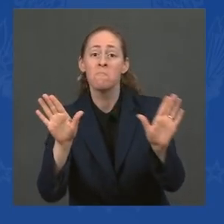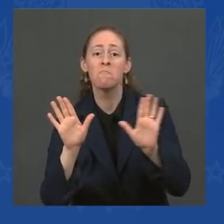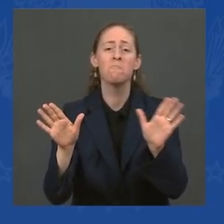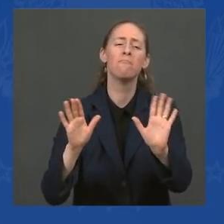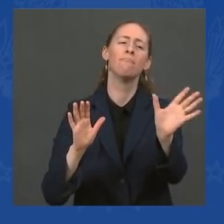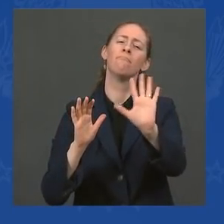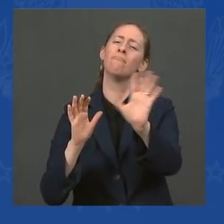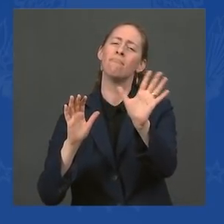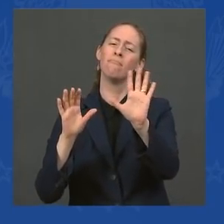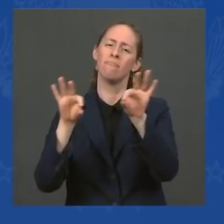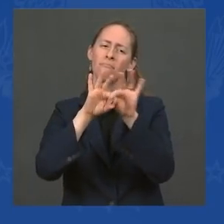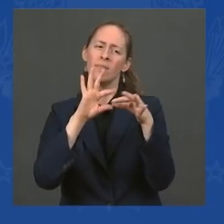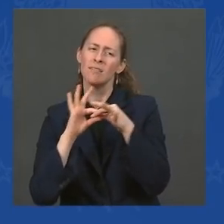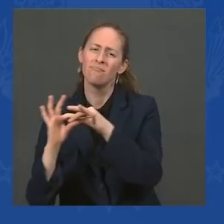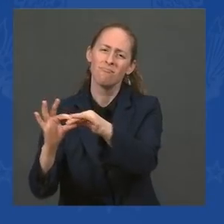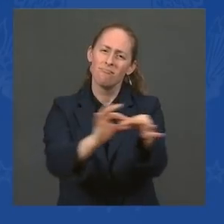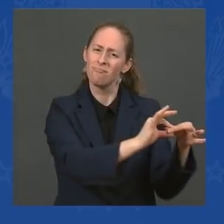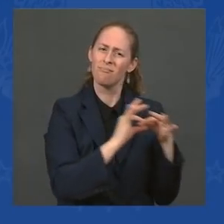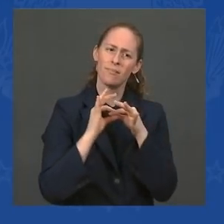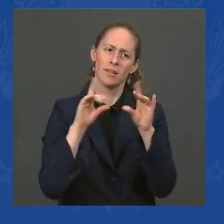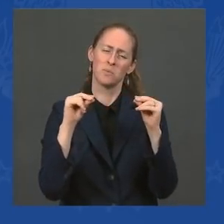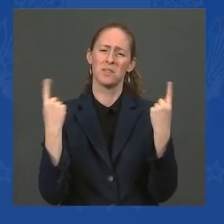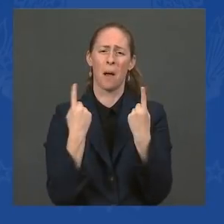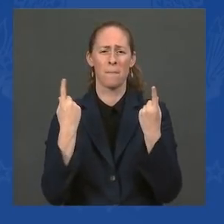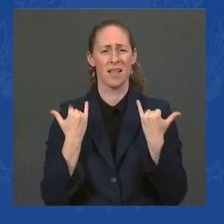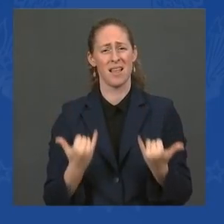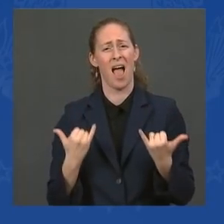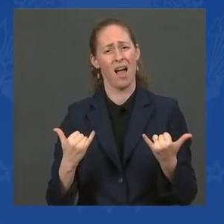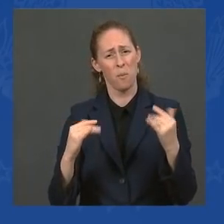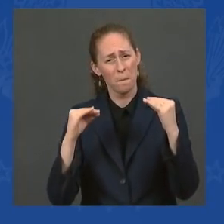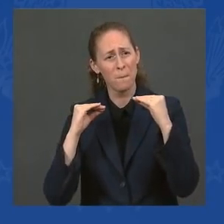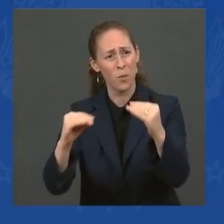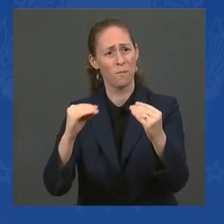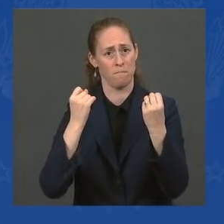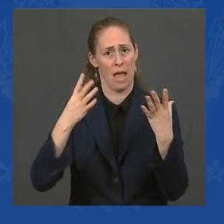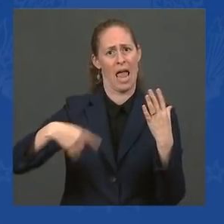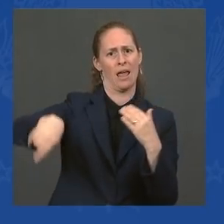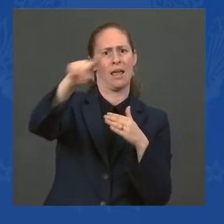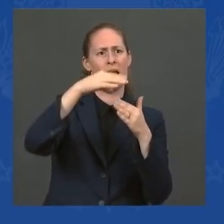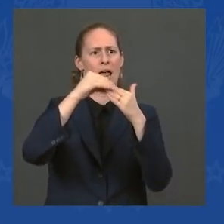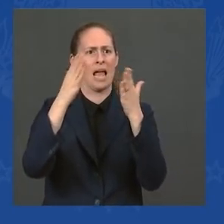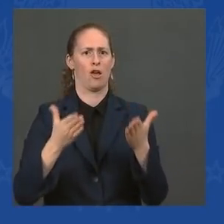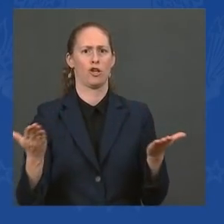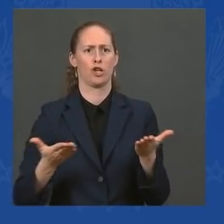why we need to act -- and we act -- need to act now. Many of them are here with me. Not -- not next week, now.